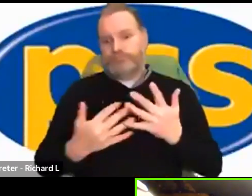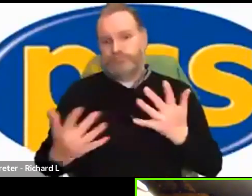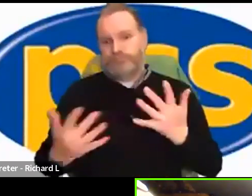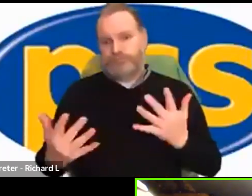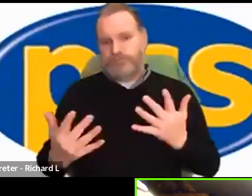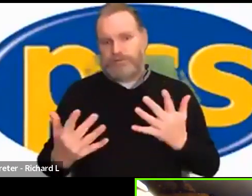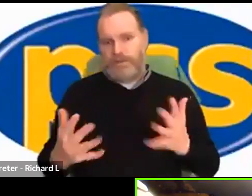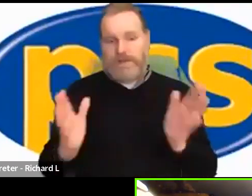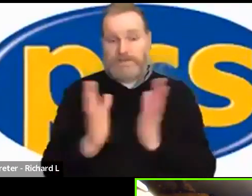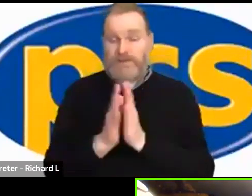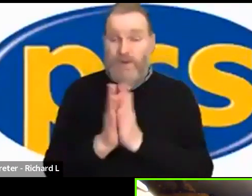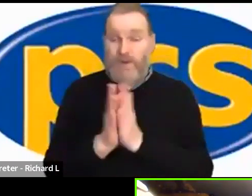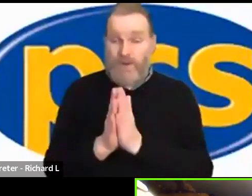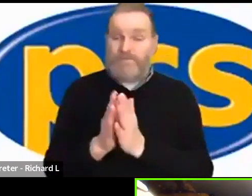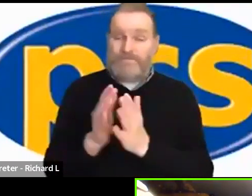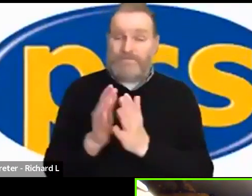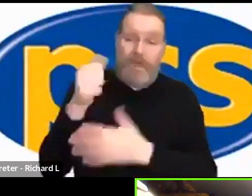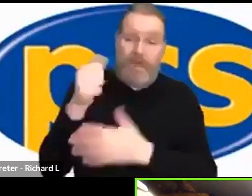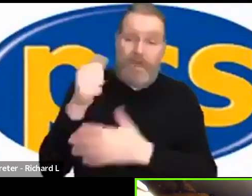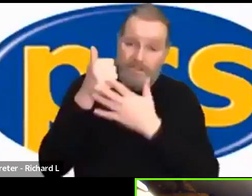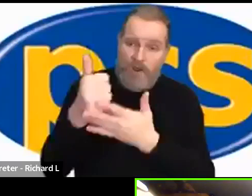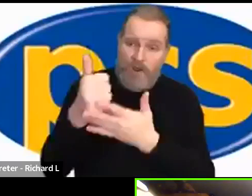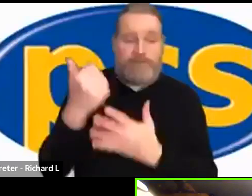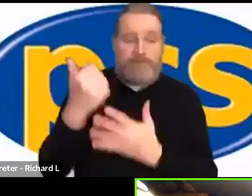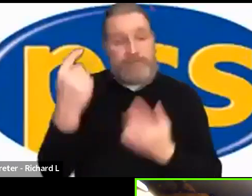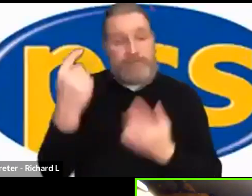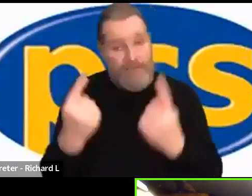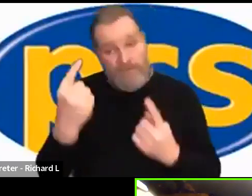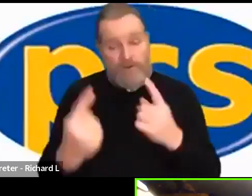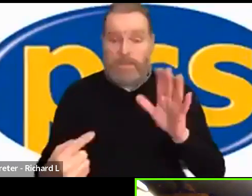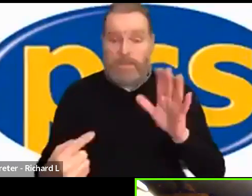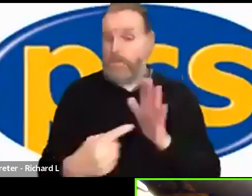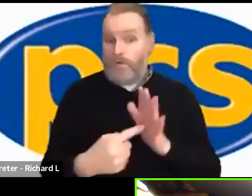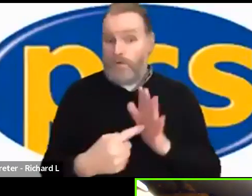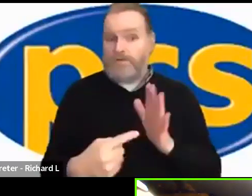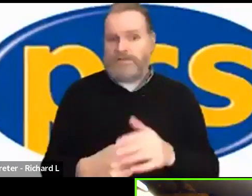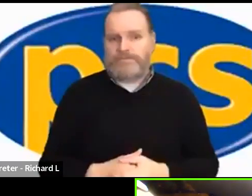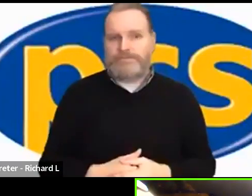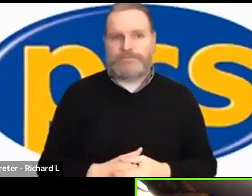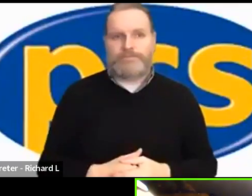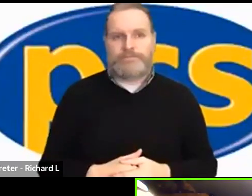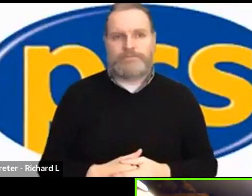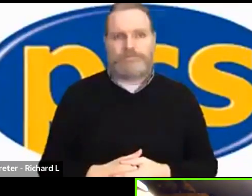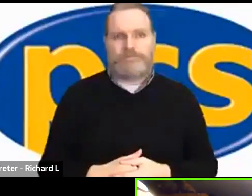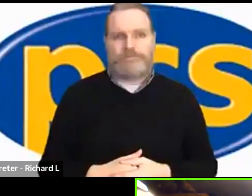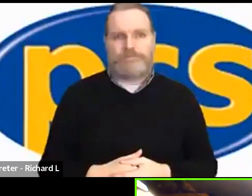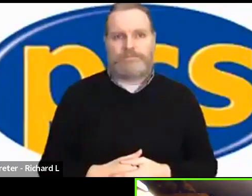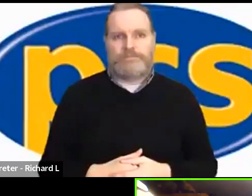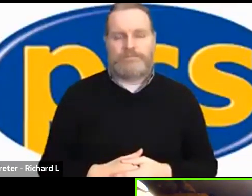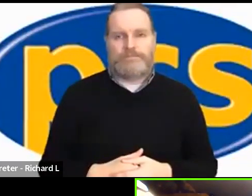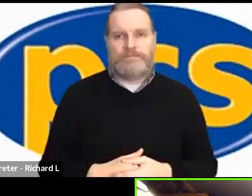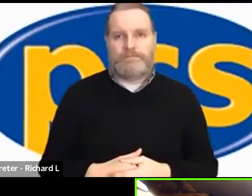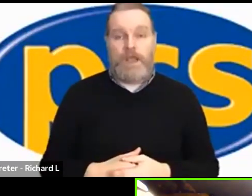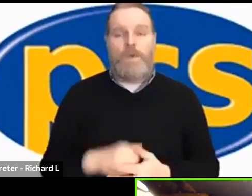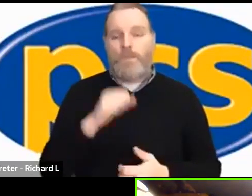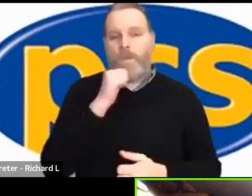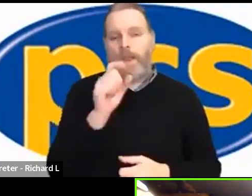I think so. ink so over to keep the solidarity messages solidarity messages. in now, and, as I say, I will get through as many as I through as many as I can, and likewise we're getting lots and